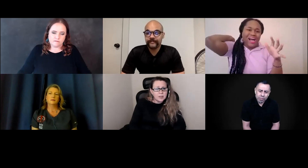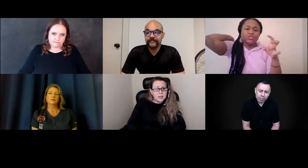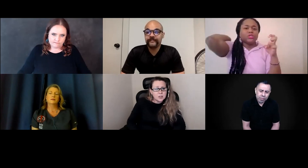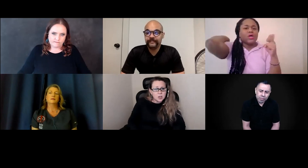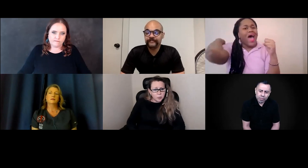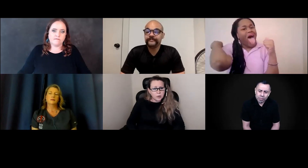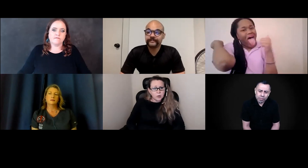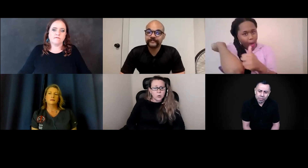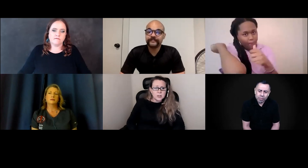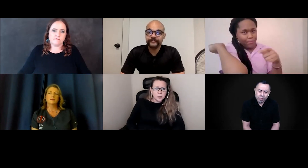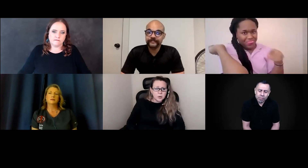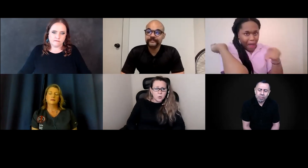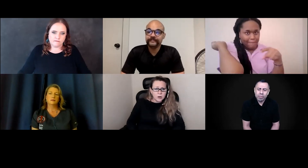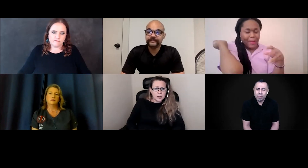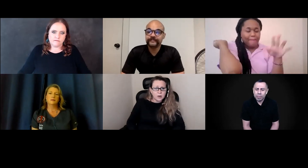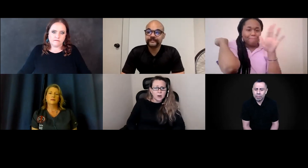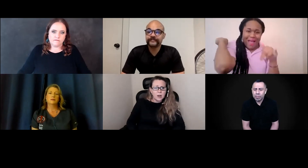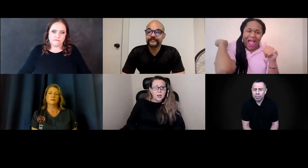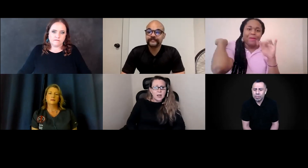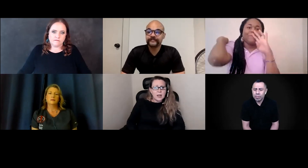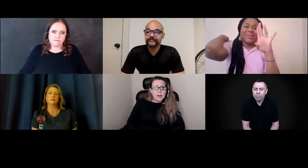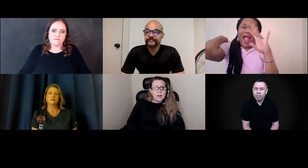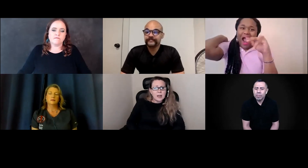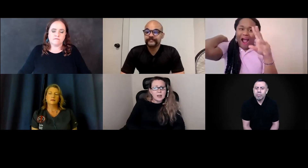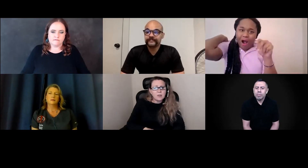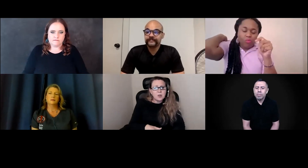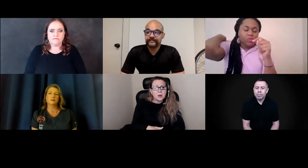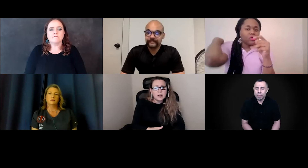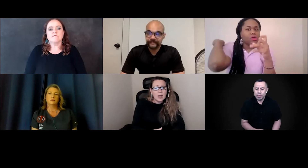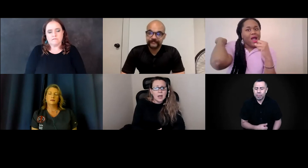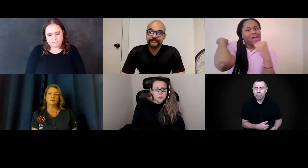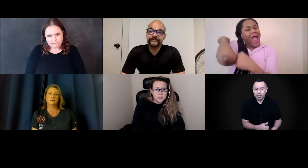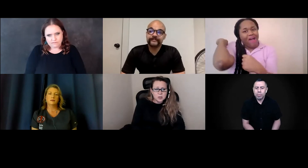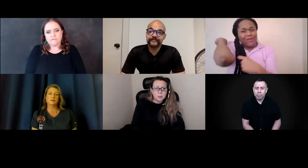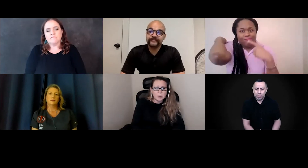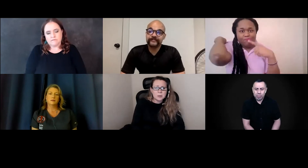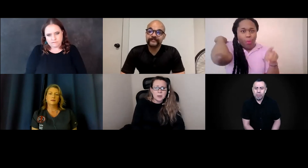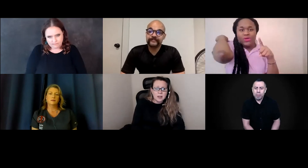But the interpreter or the interpreter coordinator, if you could help the student by speaking